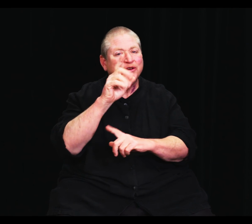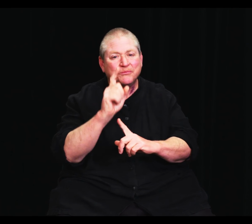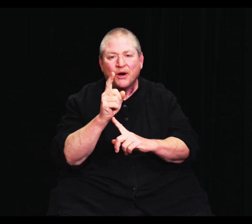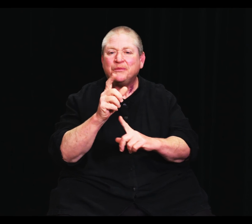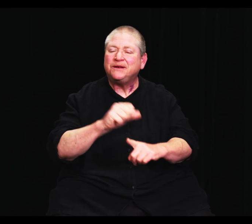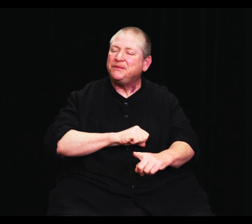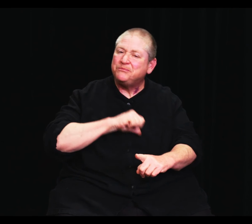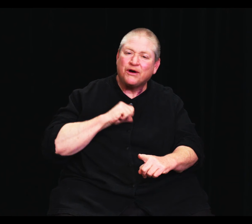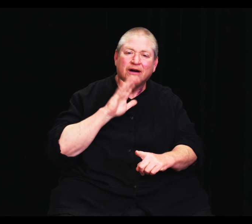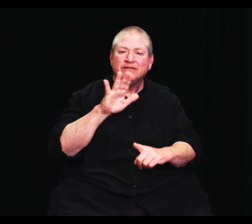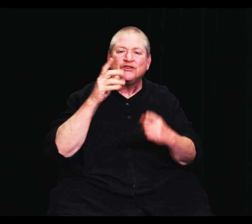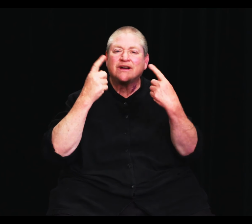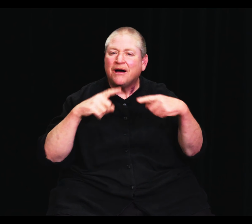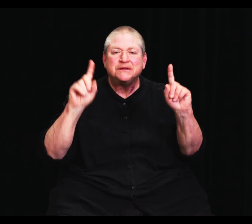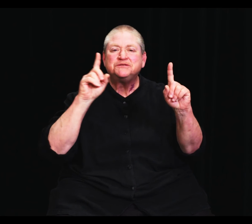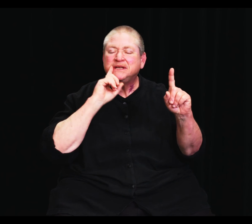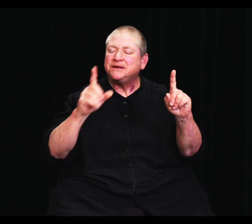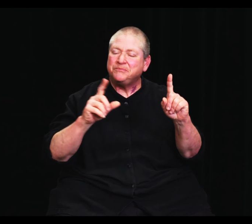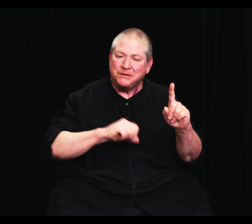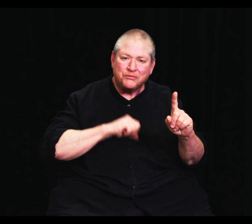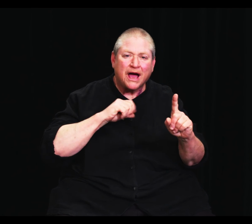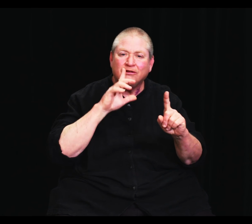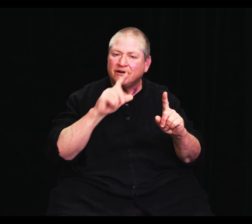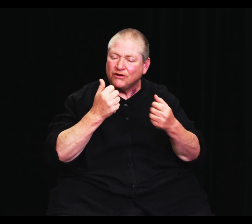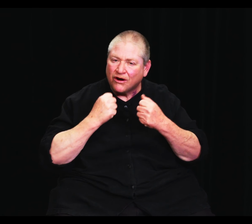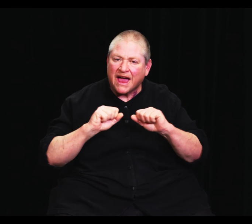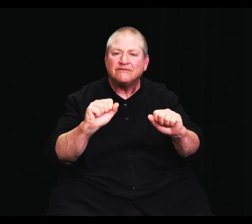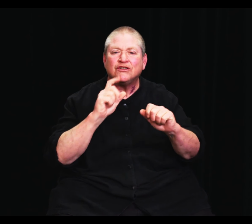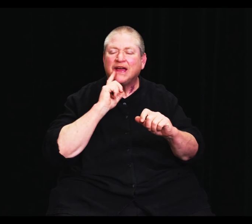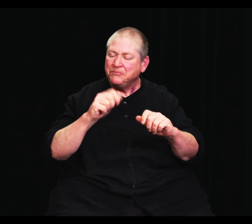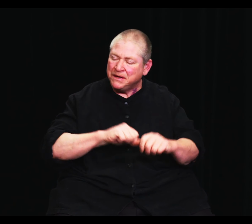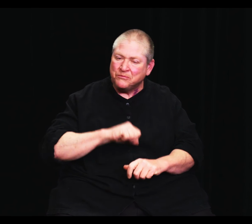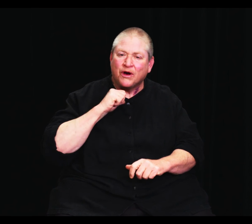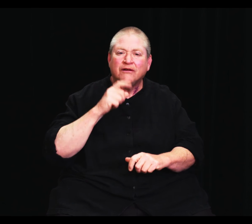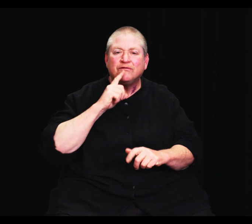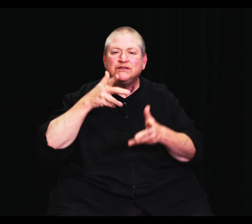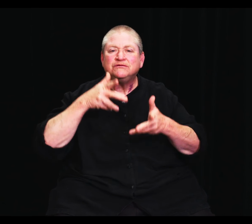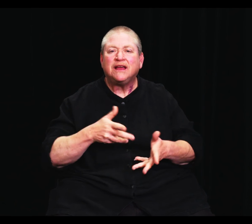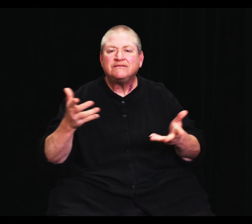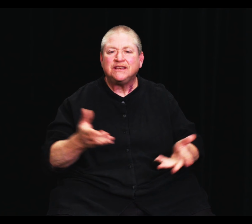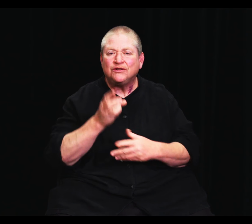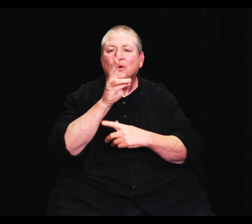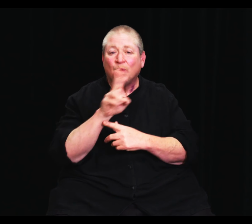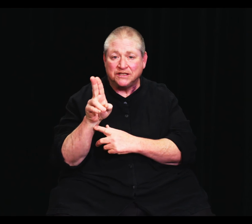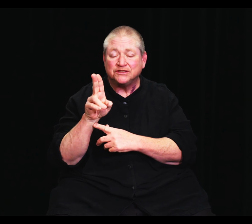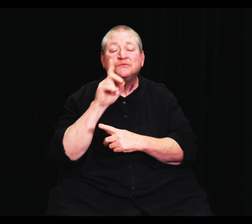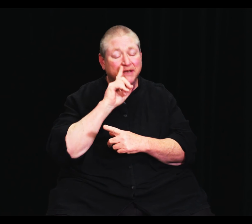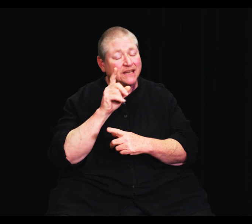you will always be an alumni. This is your day – it’s your moment. Be proud of your accomplishment. Be proud of your effort